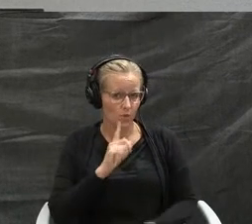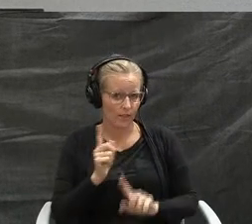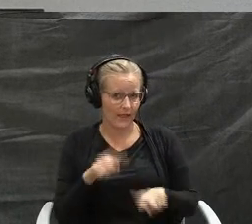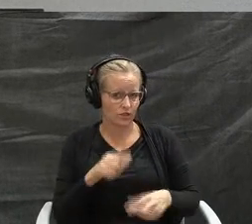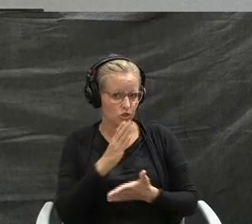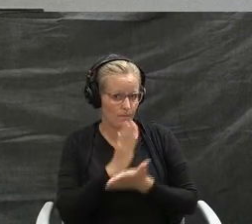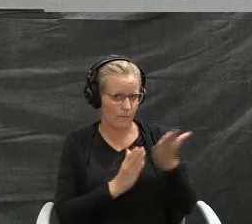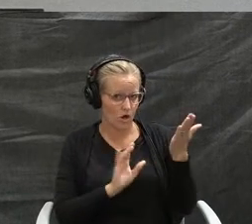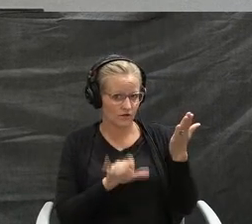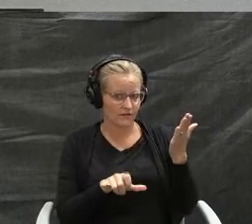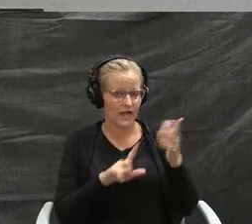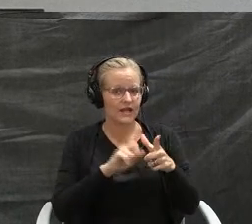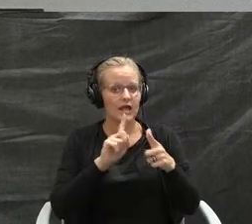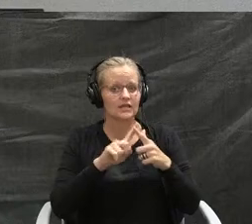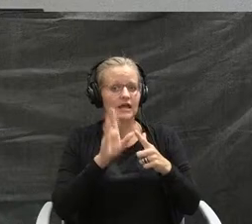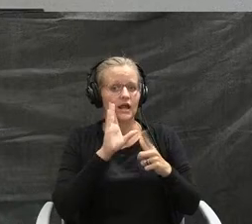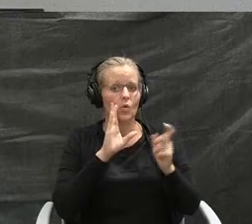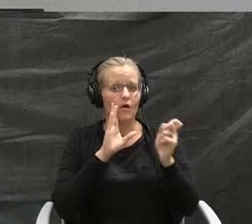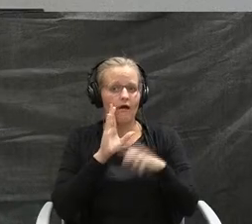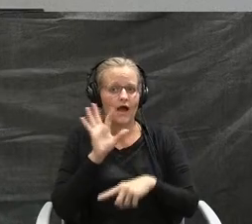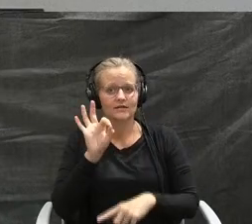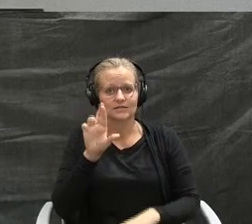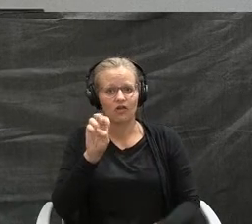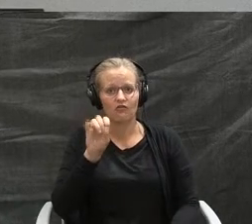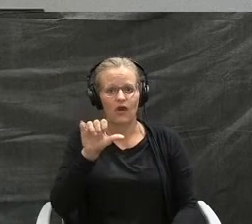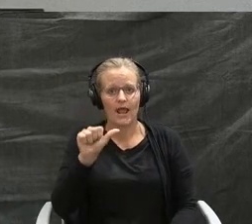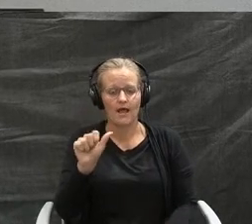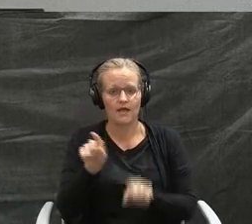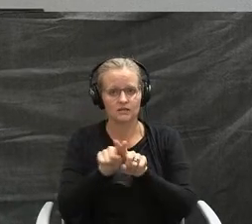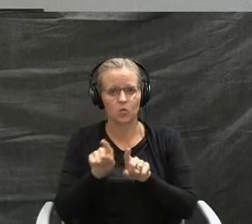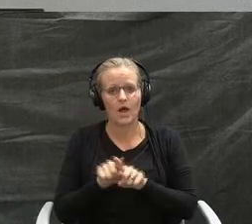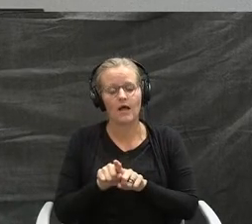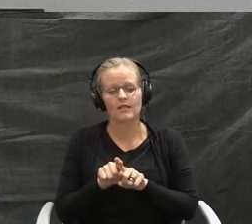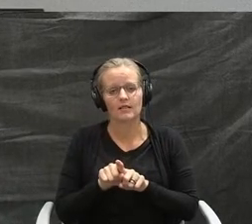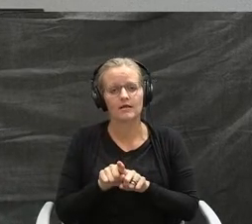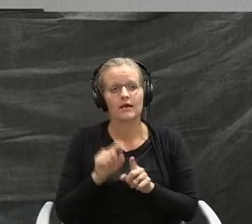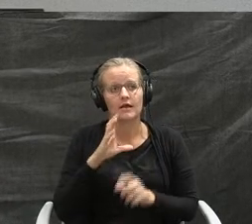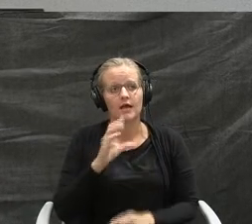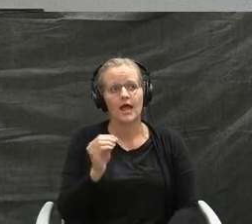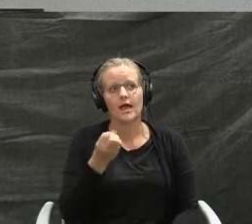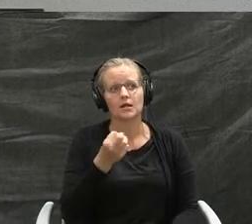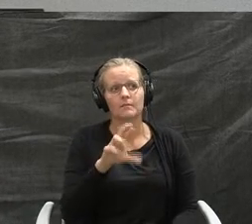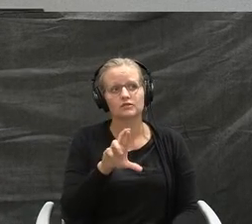rocker and Mr Erickson way in. But part of it is having enough